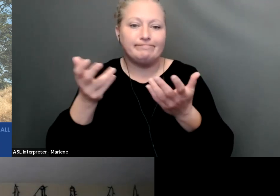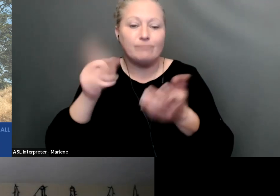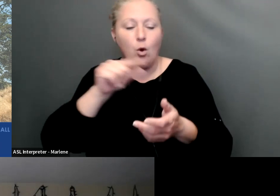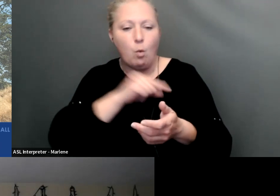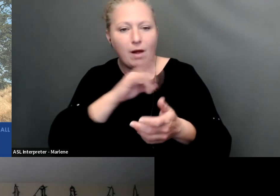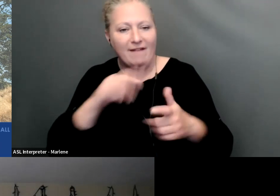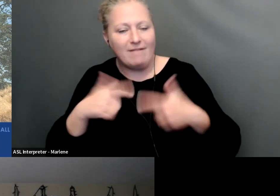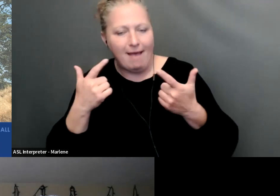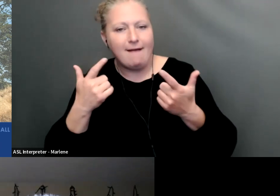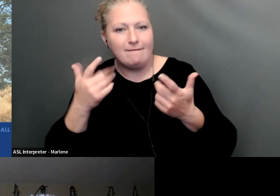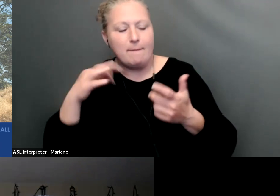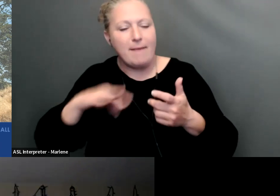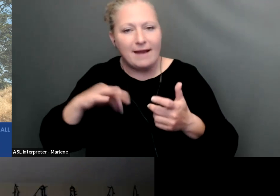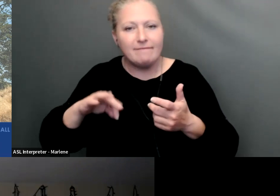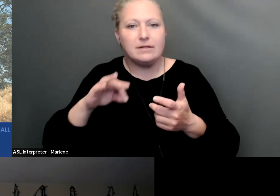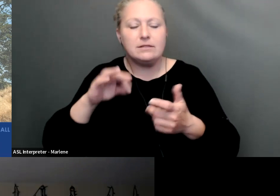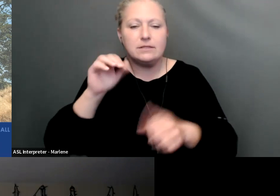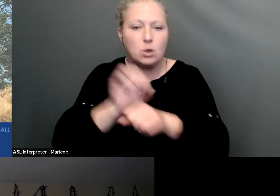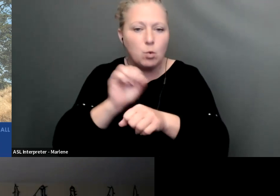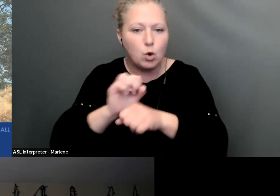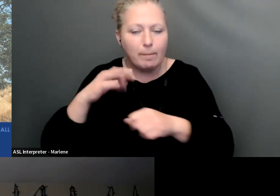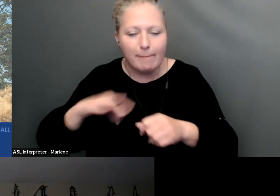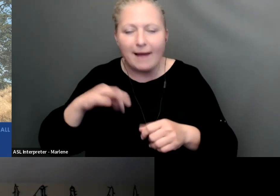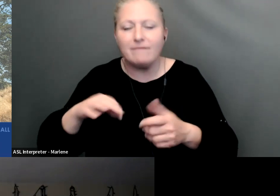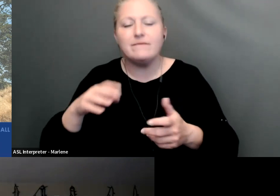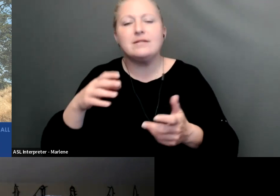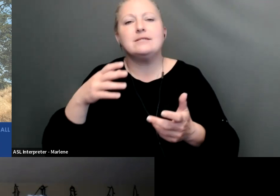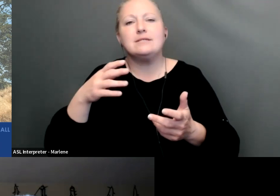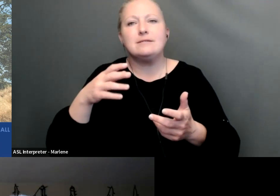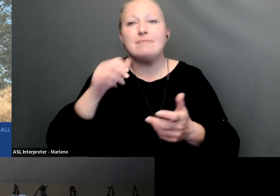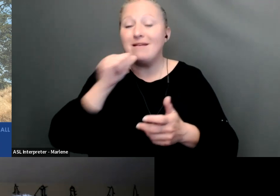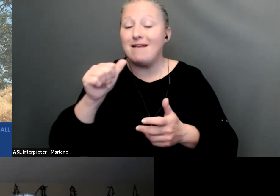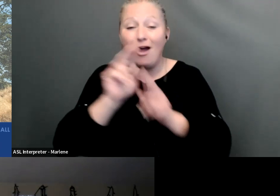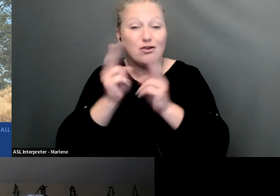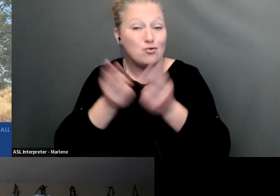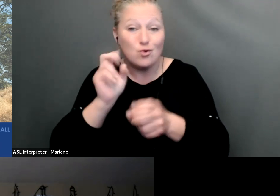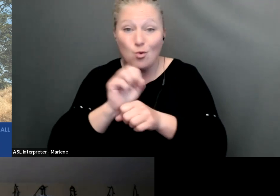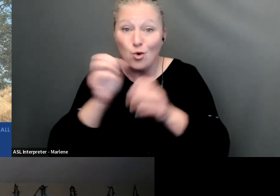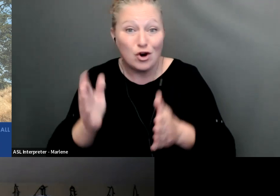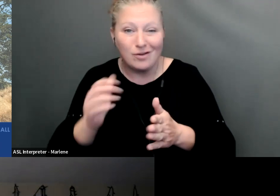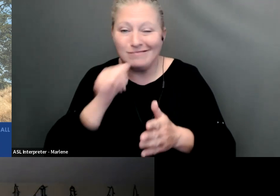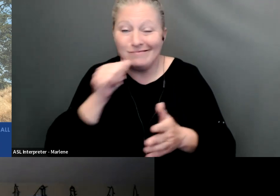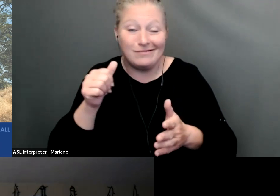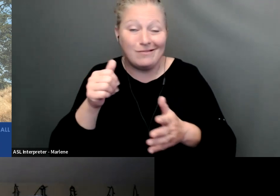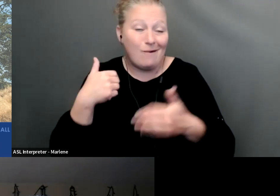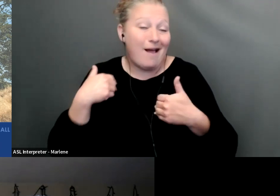of life benefits and work benefits that non-union workers generally don't get. I'm not simply they